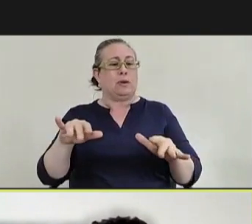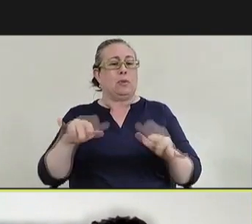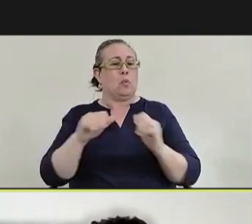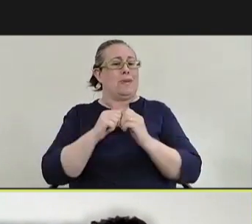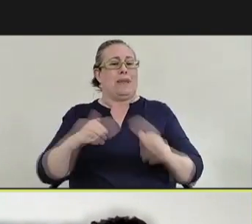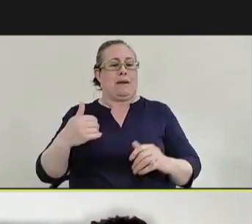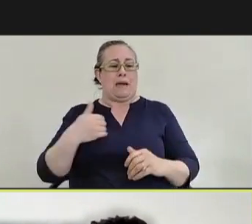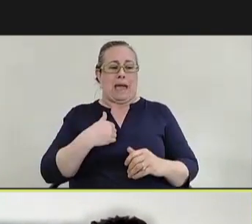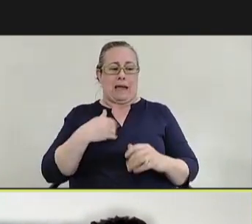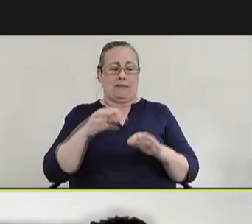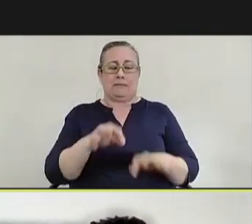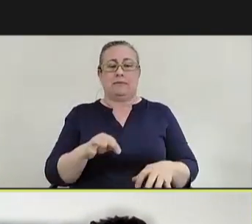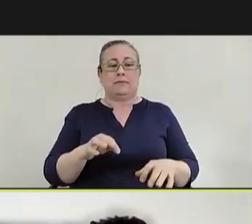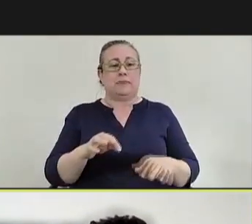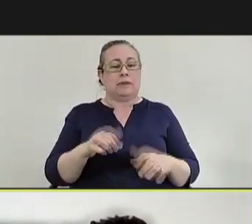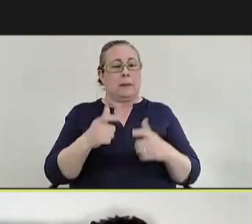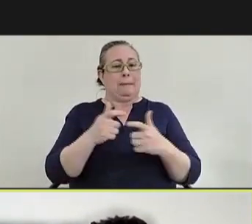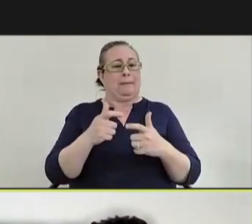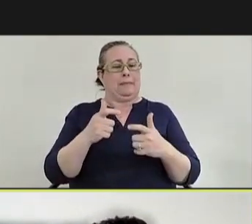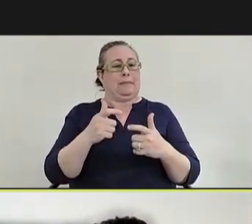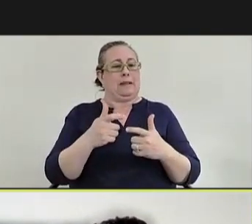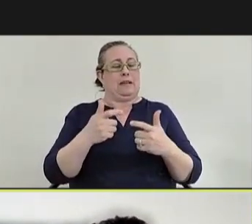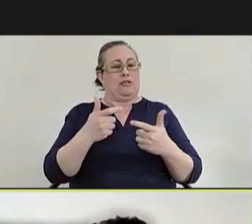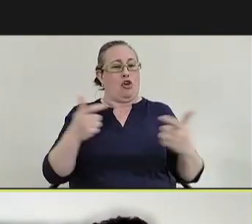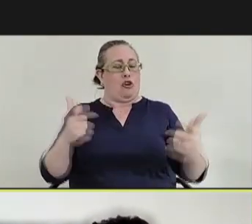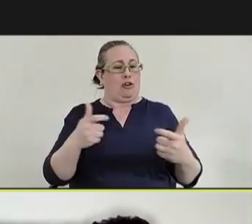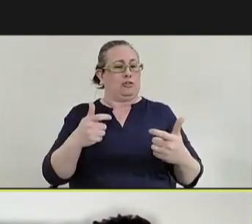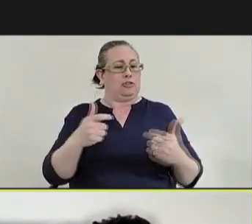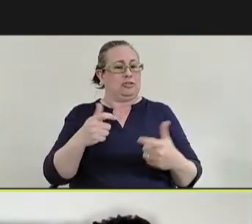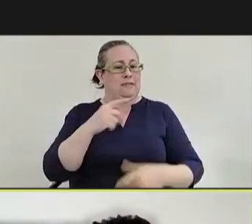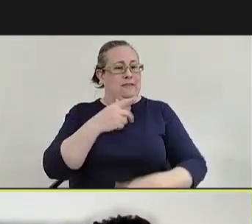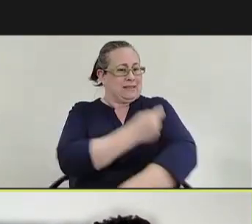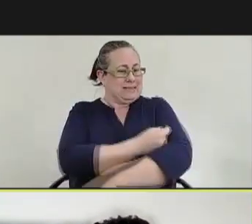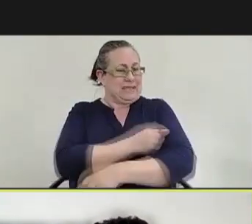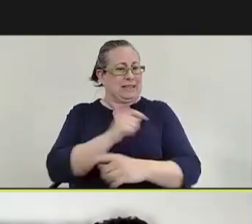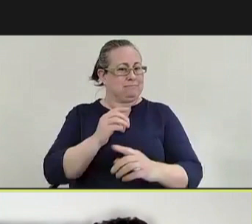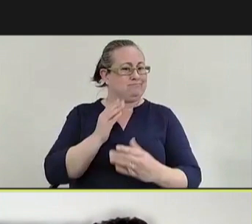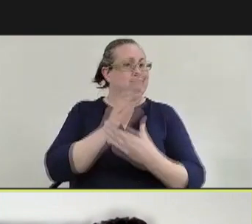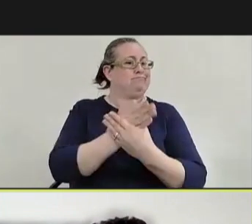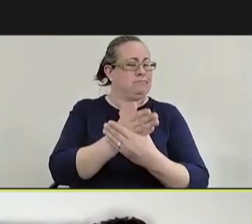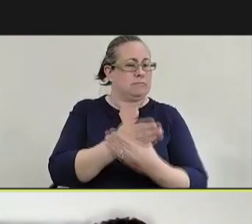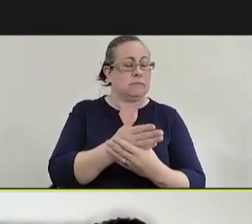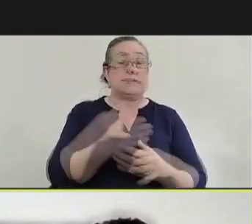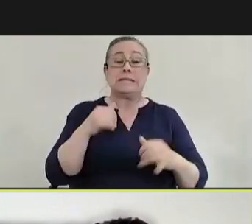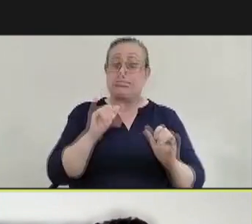vaccine development or intervention. So, there's still lots to do. Thankfully, there is a lot of